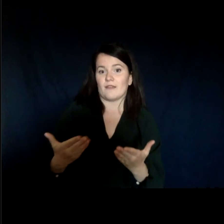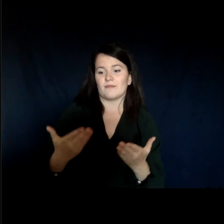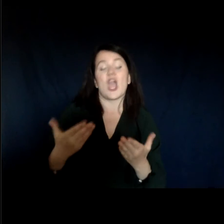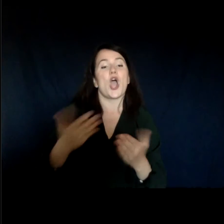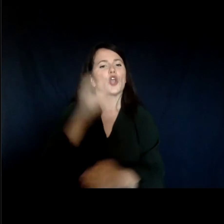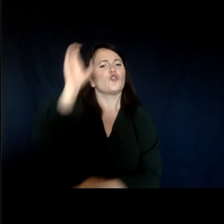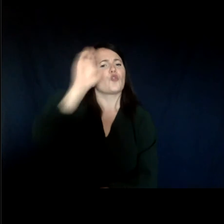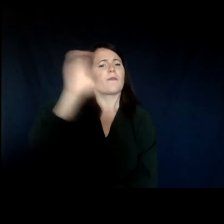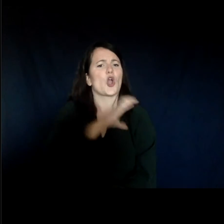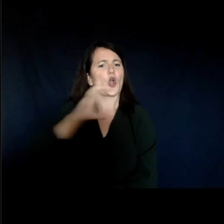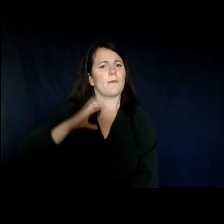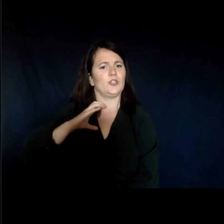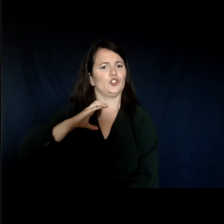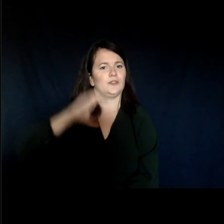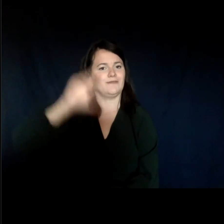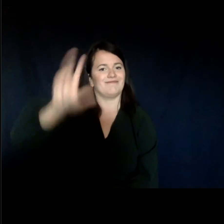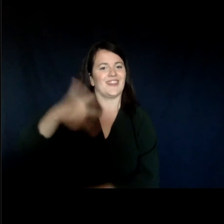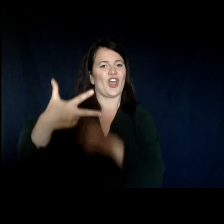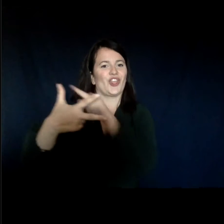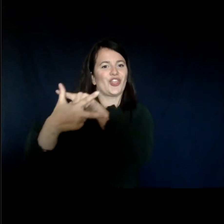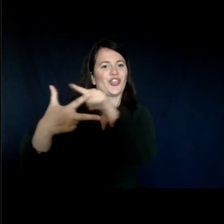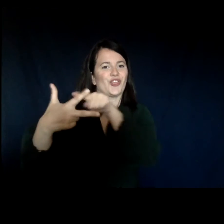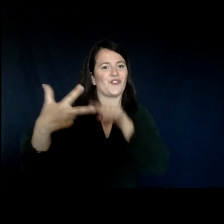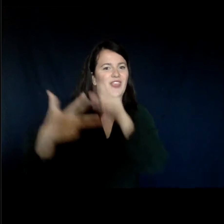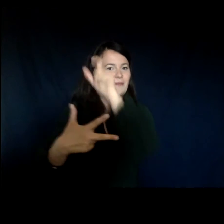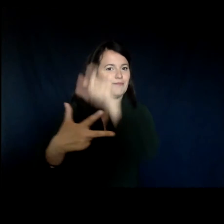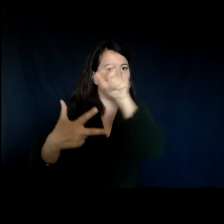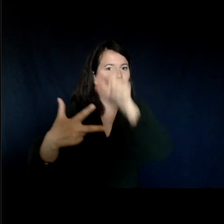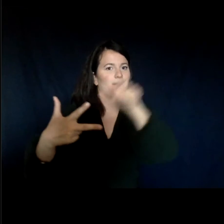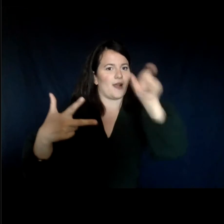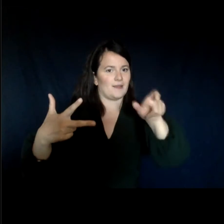We also have joining by phone Marie-Anne Paraskevas,